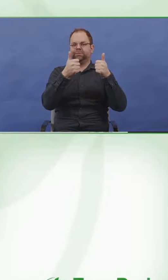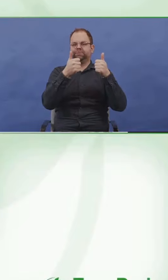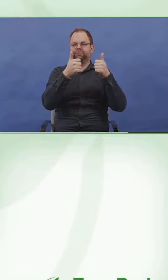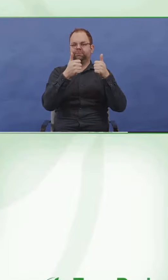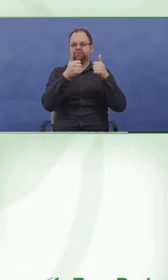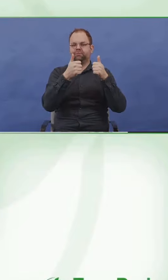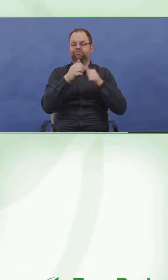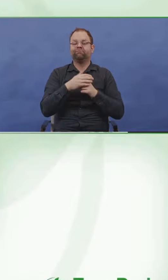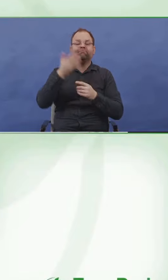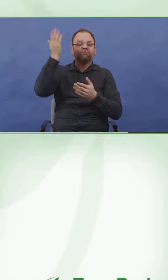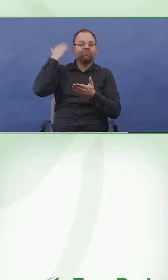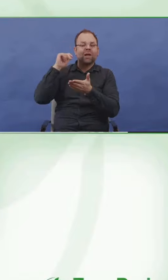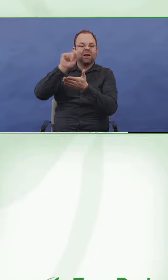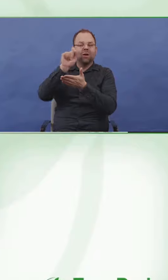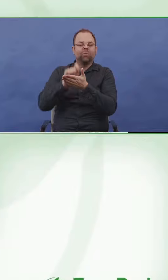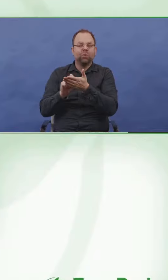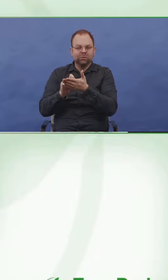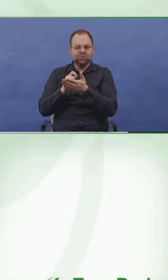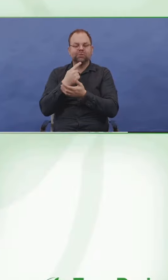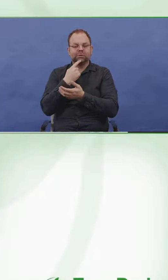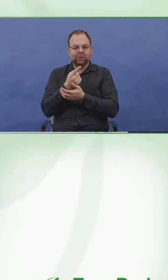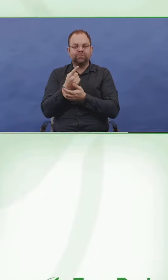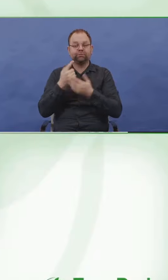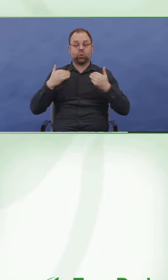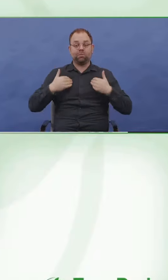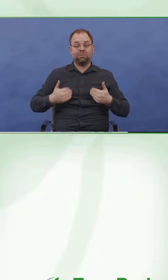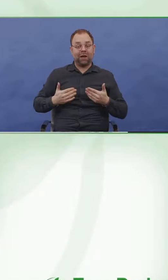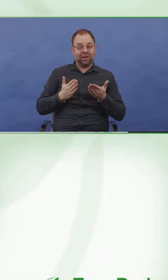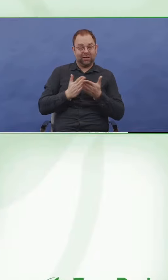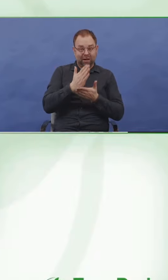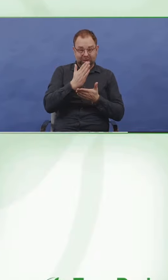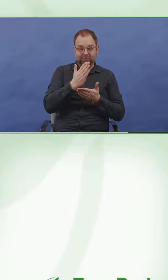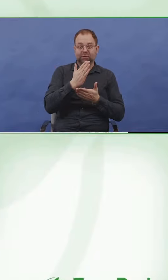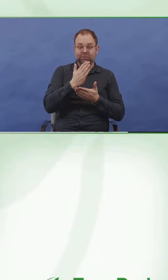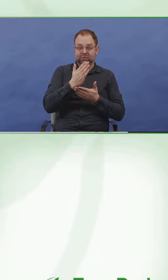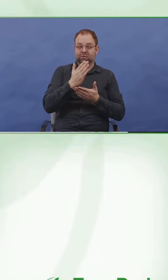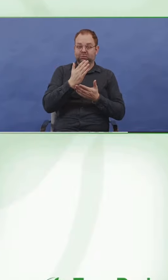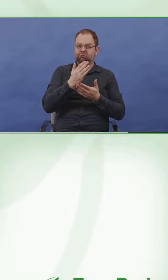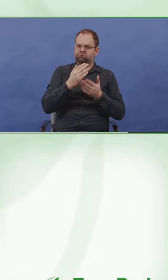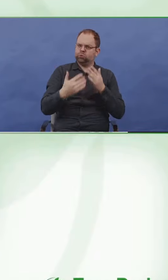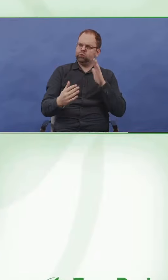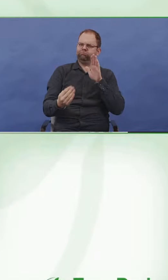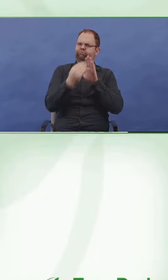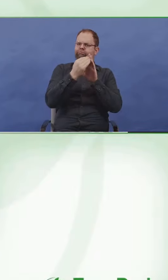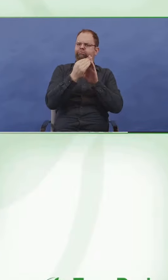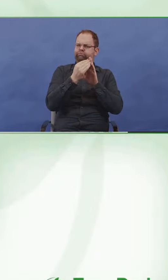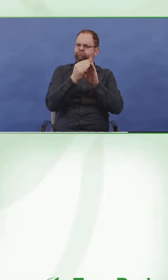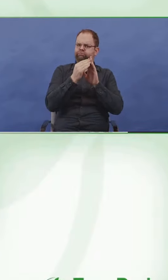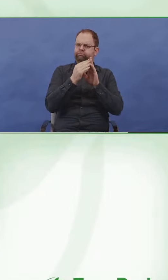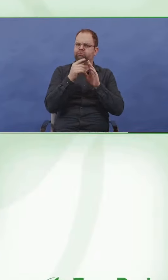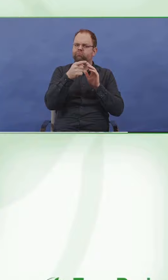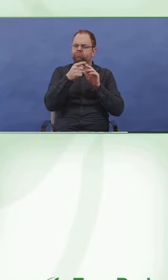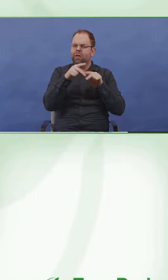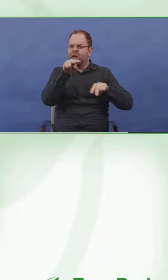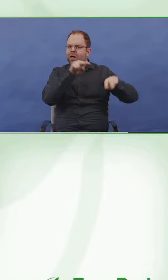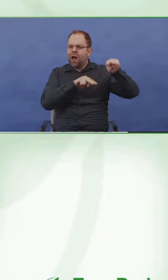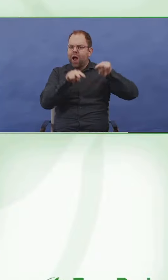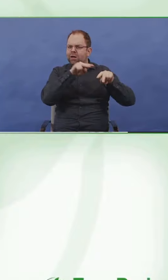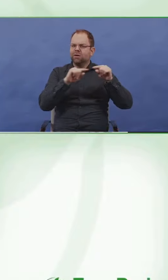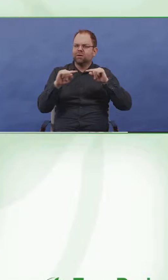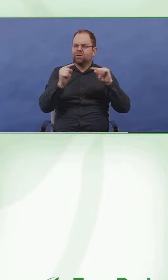We call on human rights to ensure that supportive care systems are